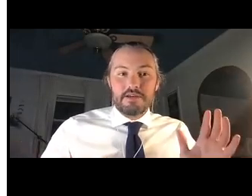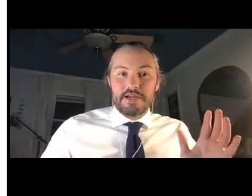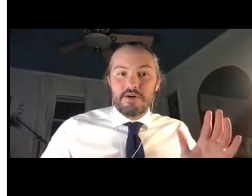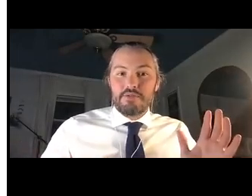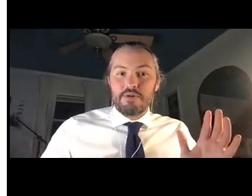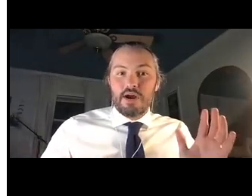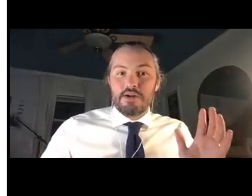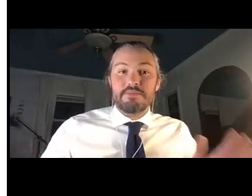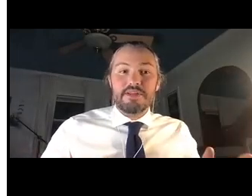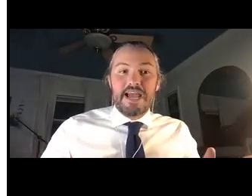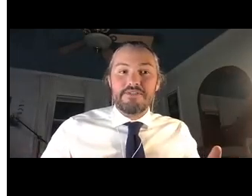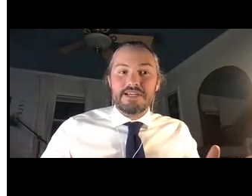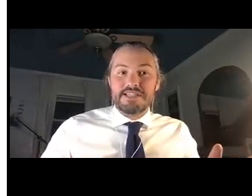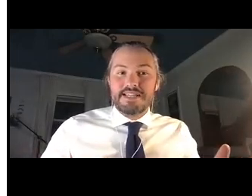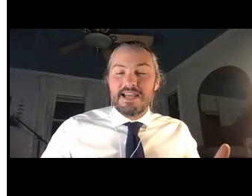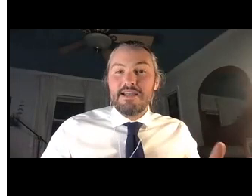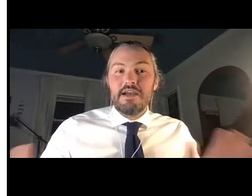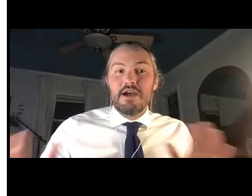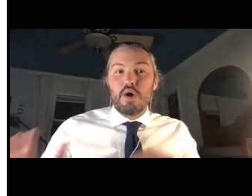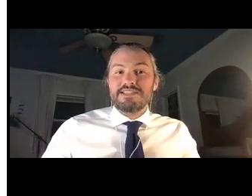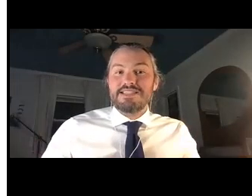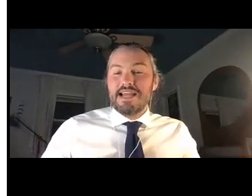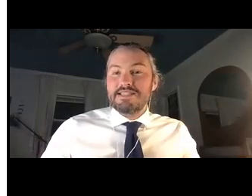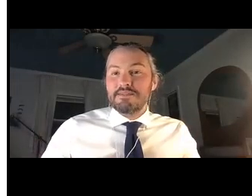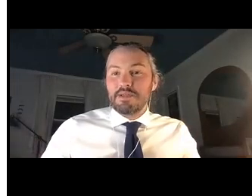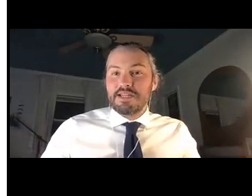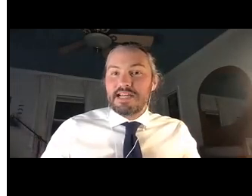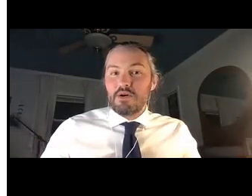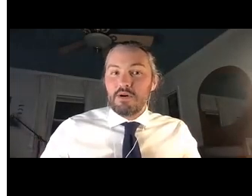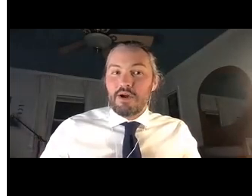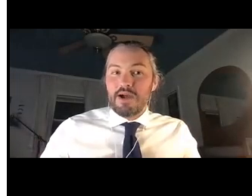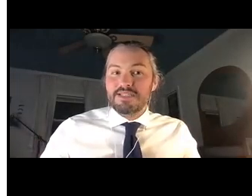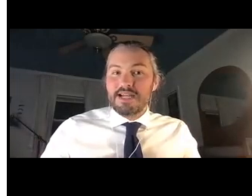to be going through our Disability Advocacy Day over at tndisability.org our website.